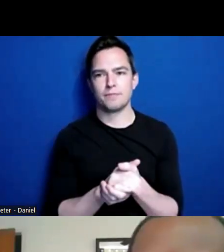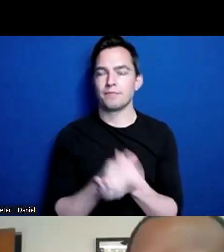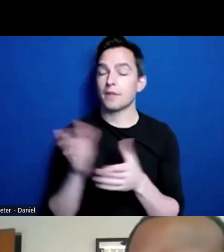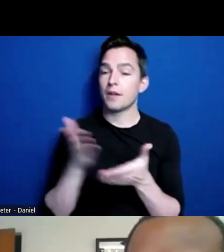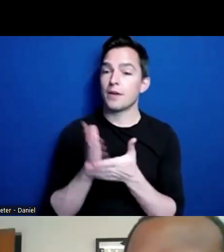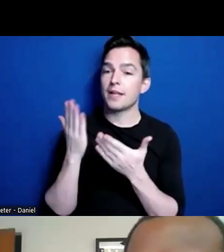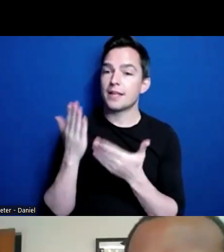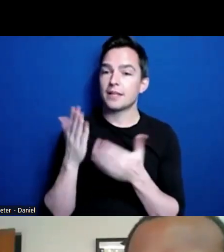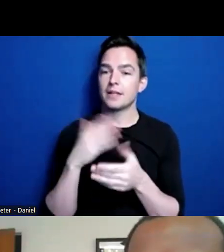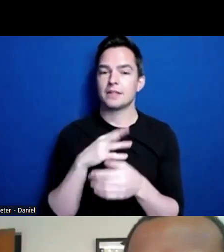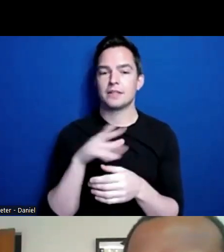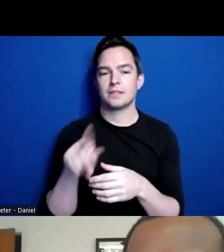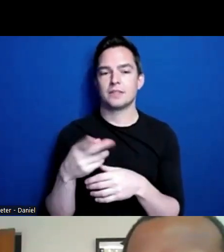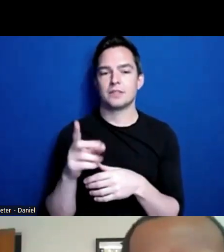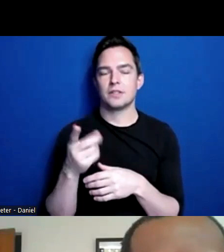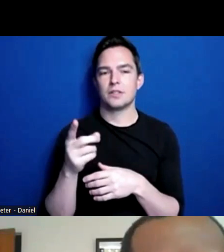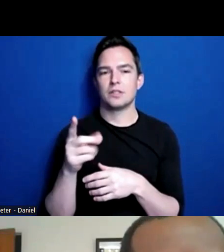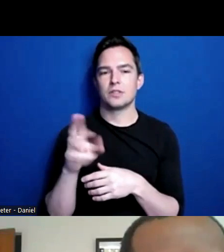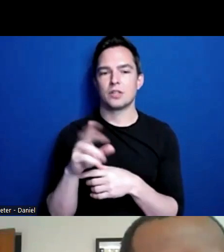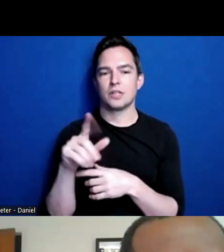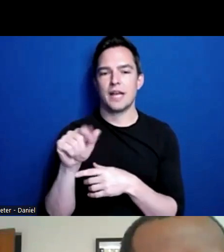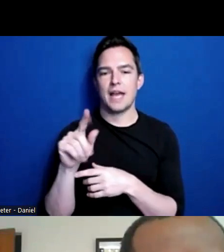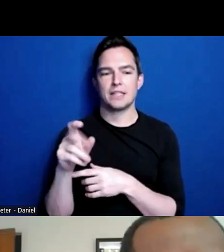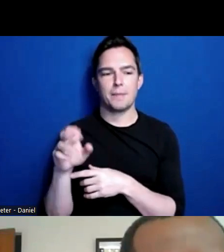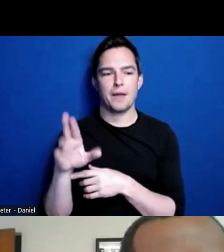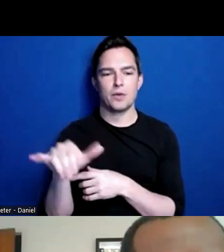(Stephanie Picazo) Thank you, Dr. Atterberry. Miso, could you go next, please?